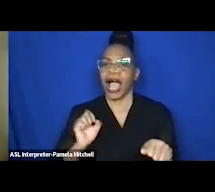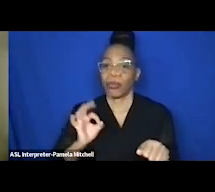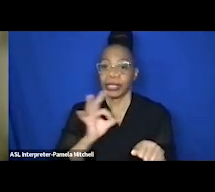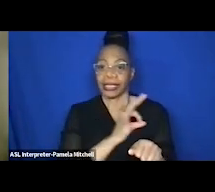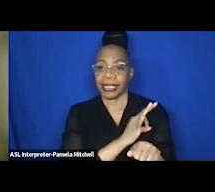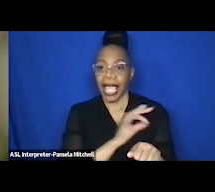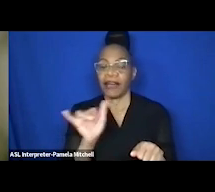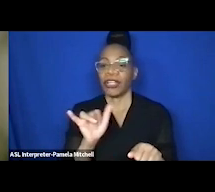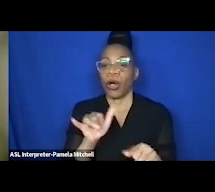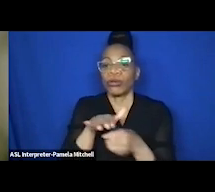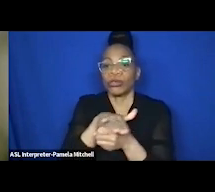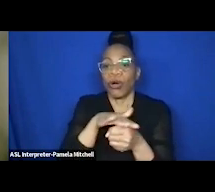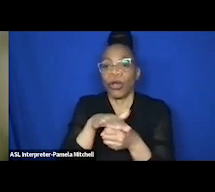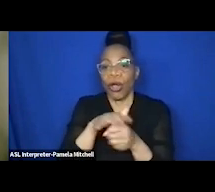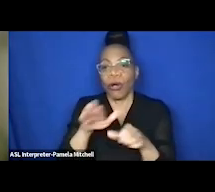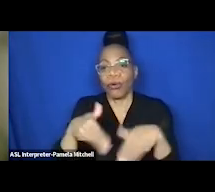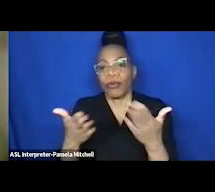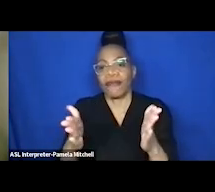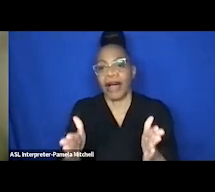of our local providers throughout our geography.